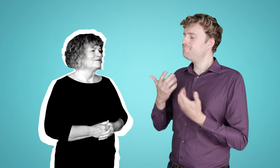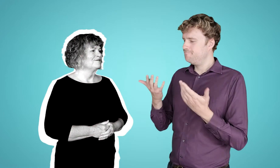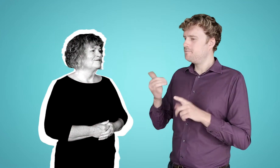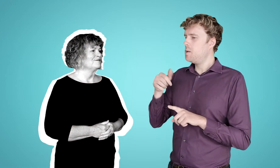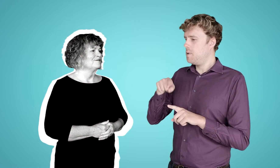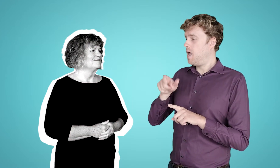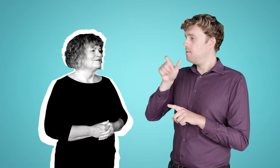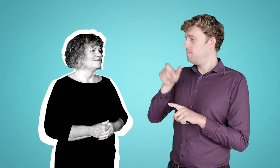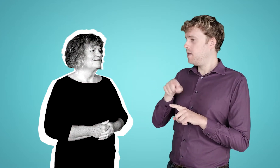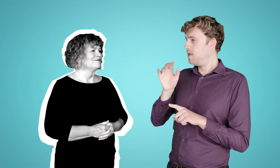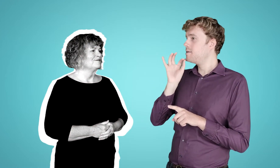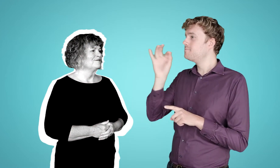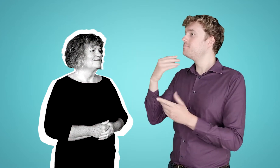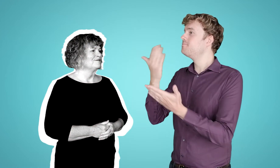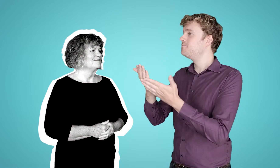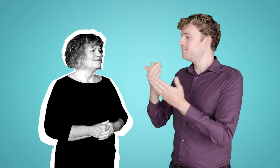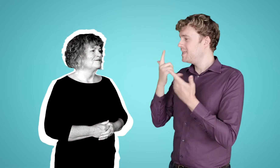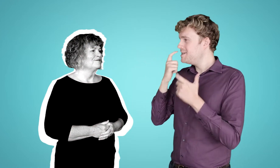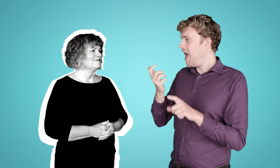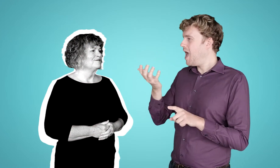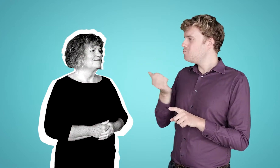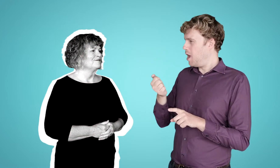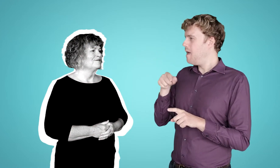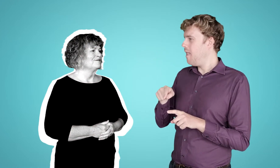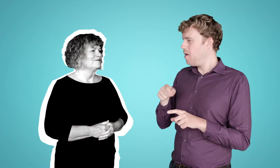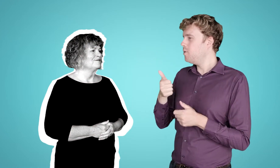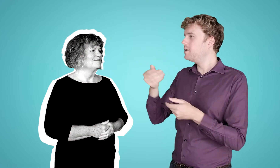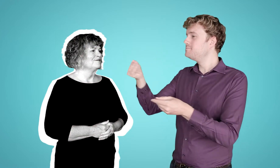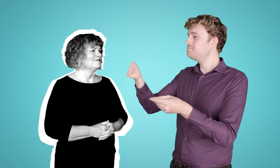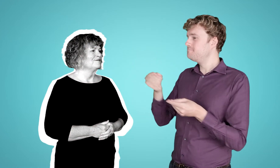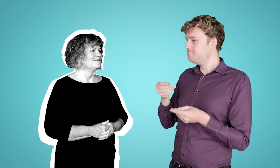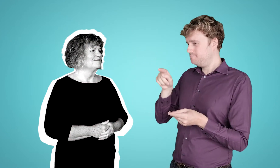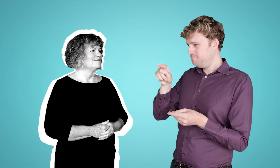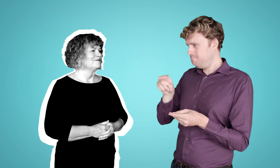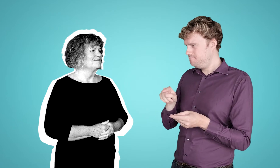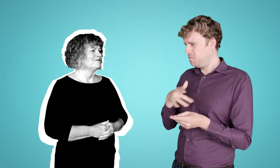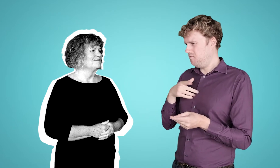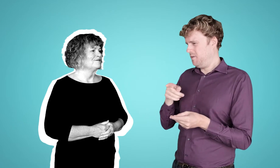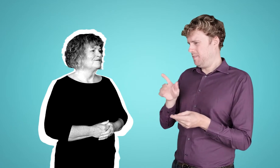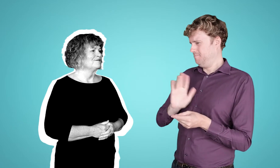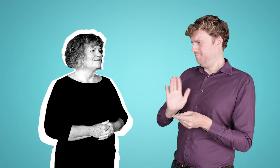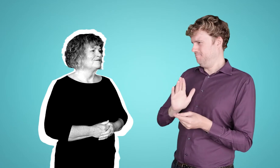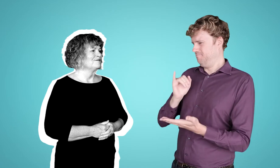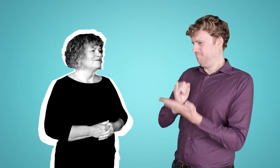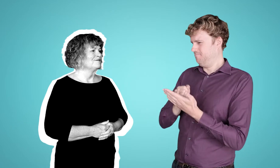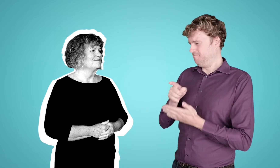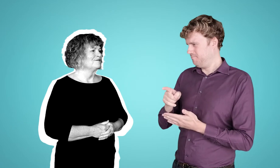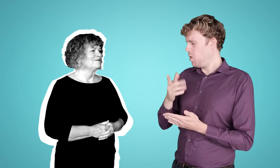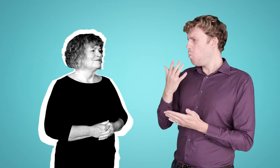What if I have been given a decision on my carer's allowance and I do not agree with it?